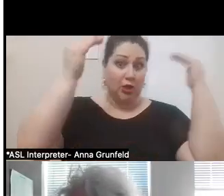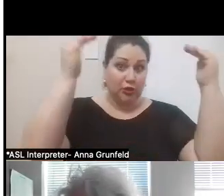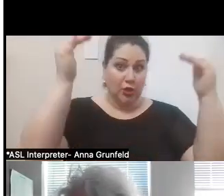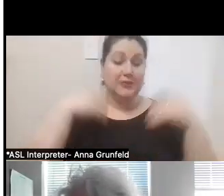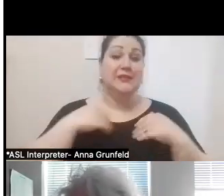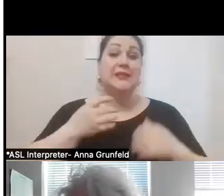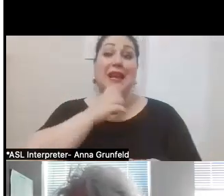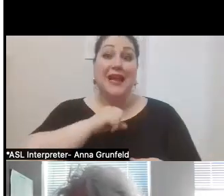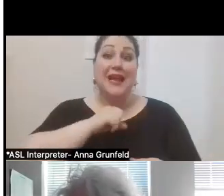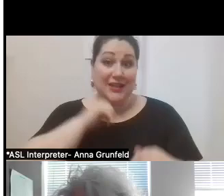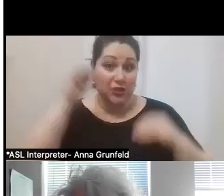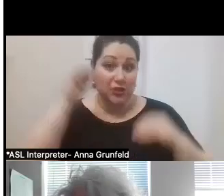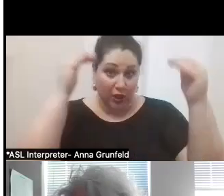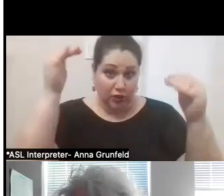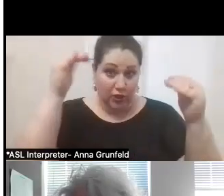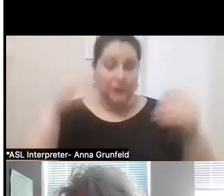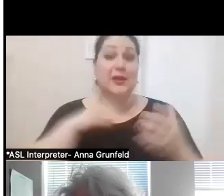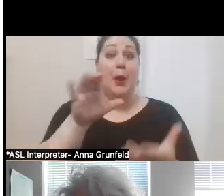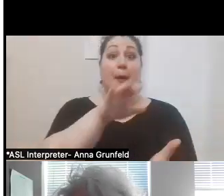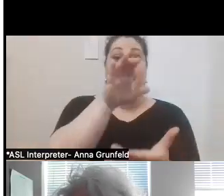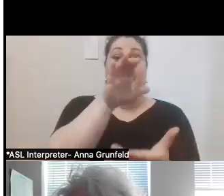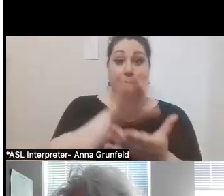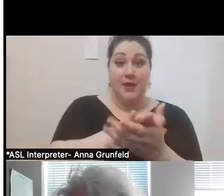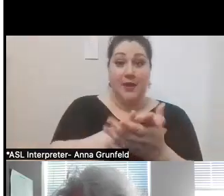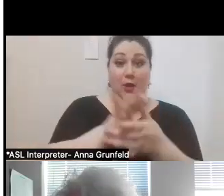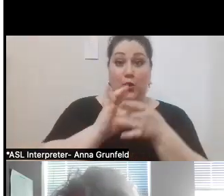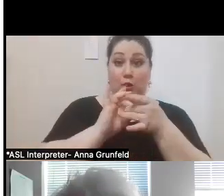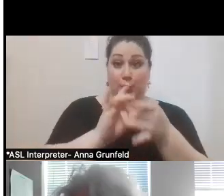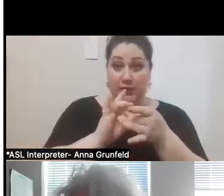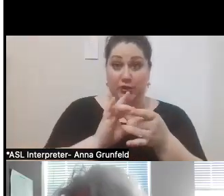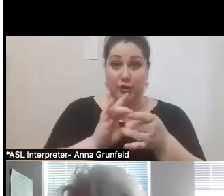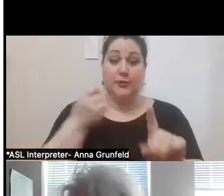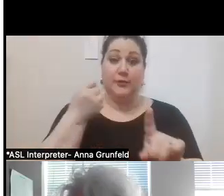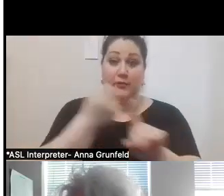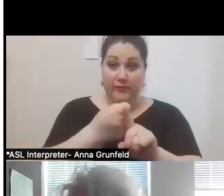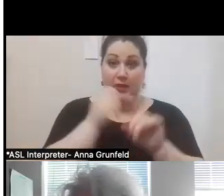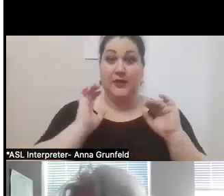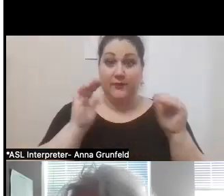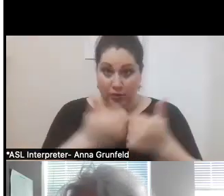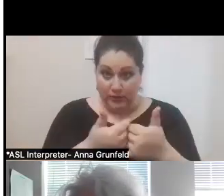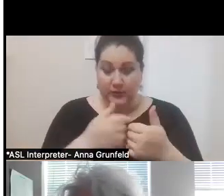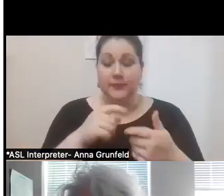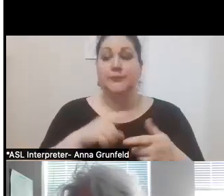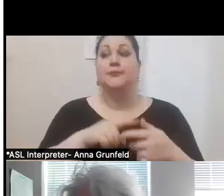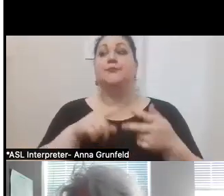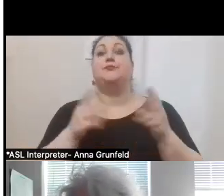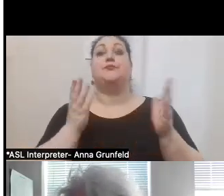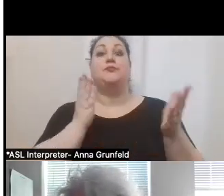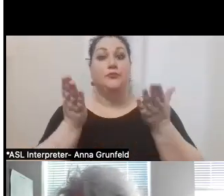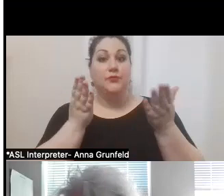in families affected by autism, services for affected individuals and social inclusion.